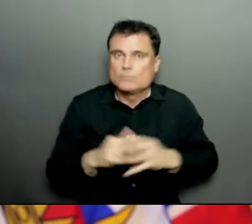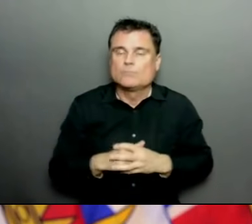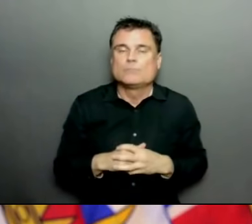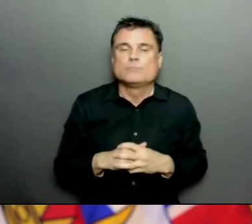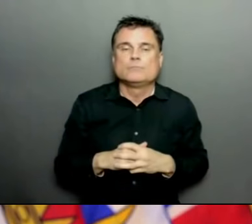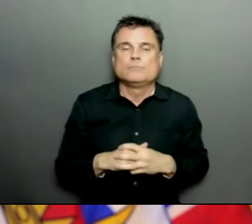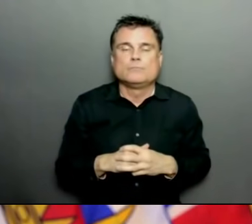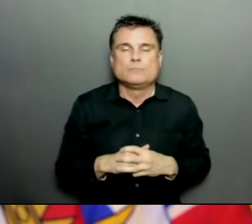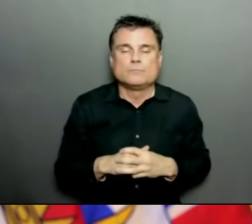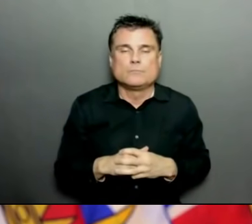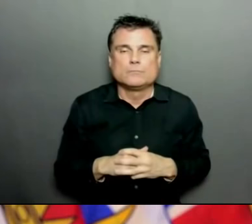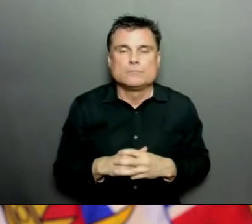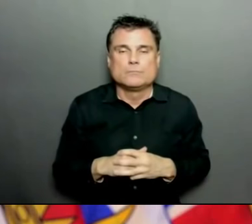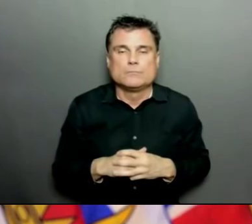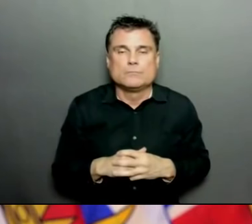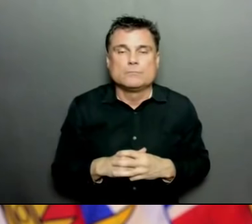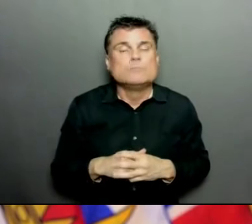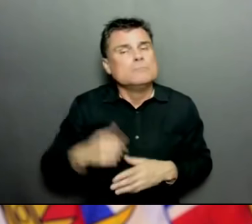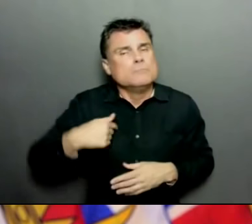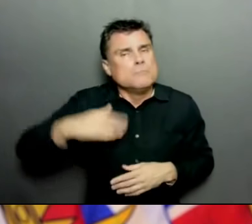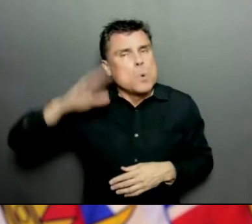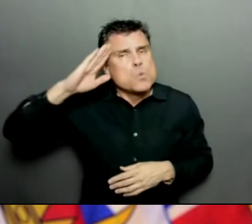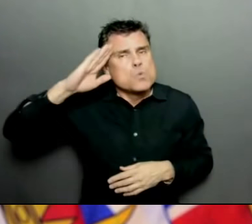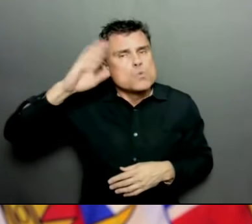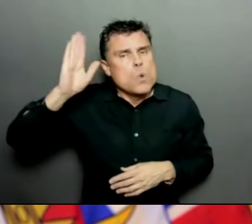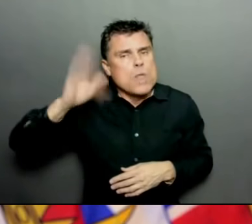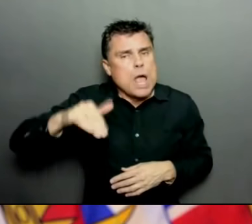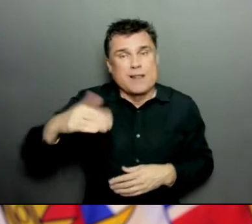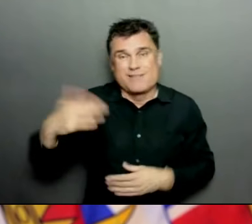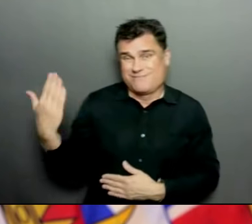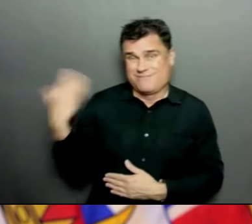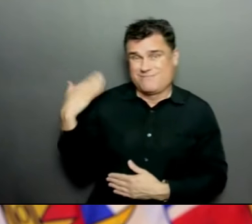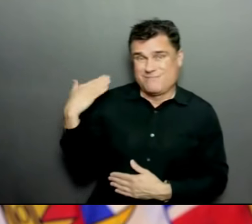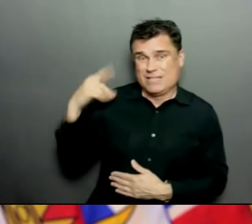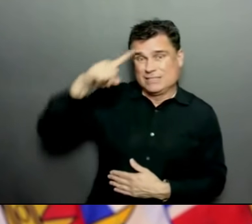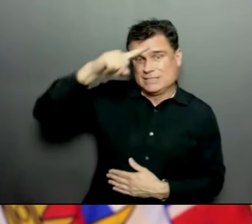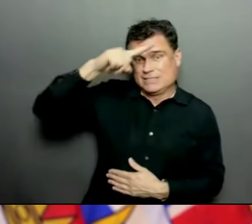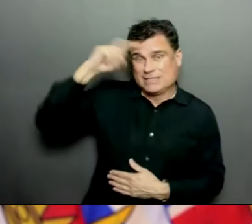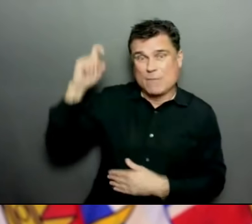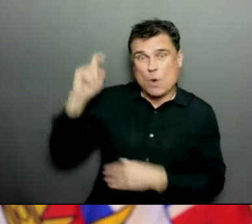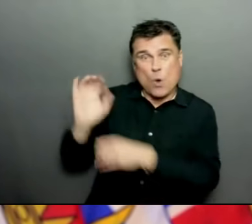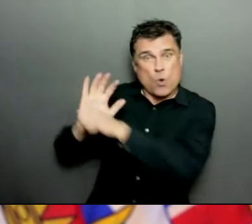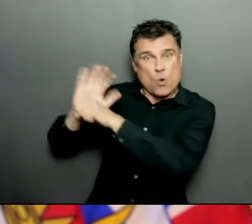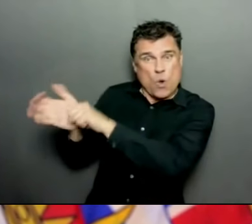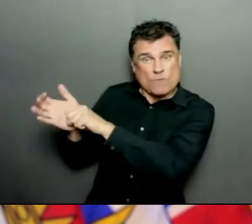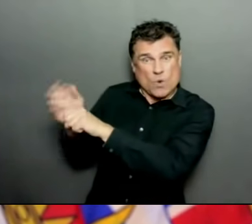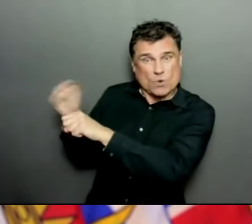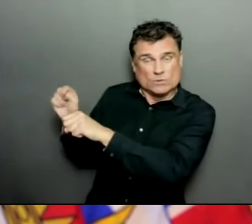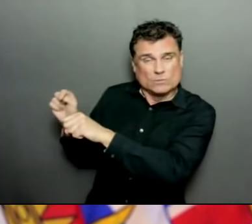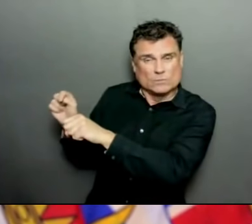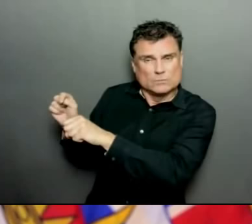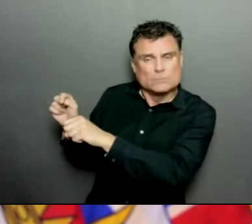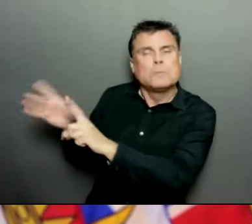this time of year if we have a new variant that makes it transmit more easily we have to be even that much more